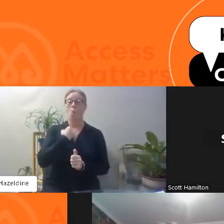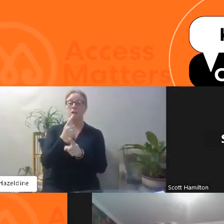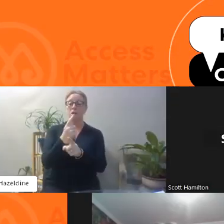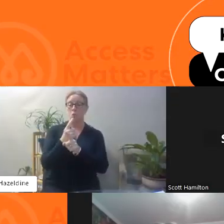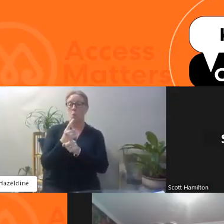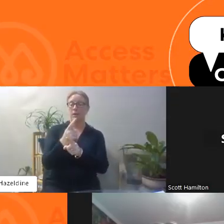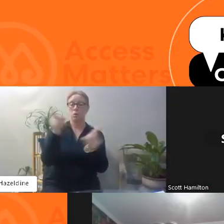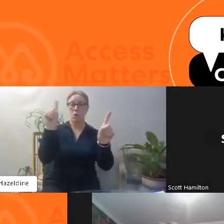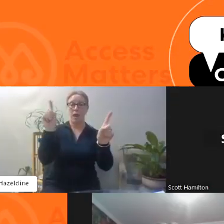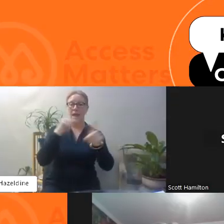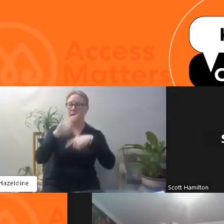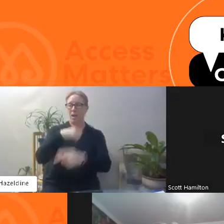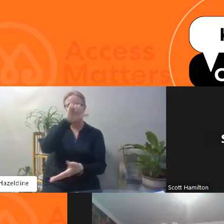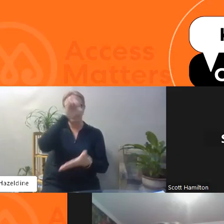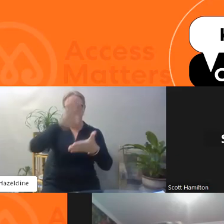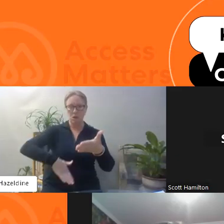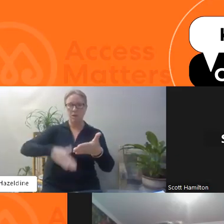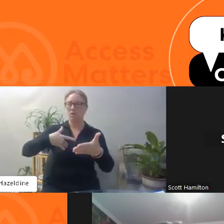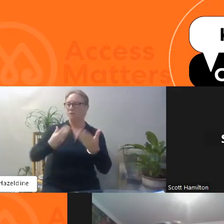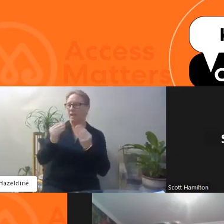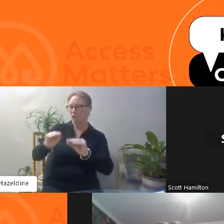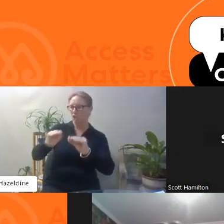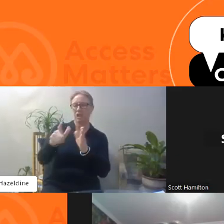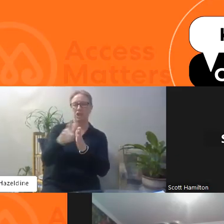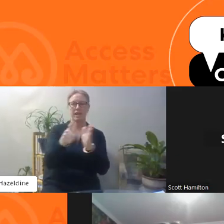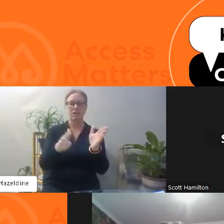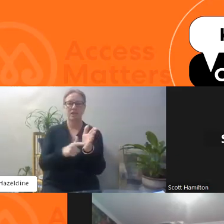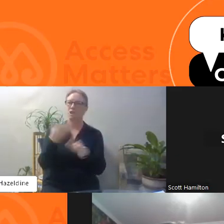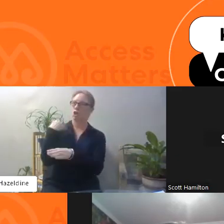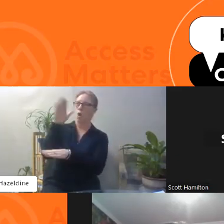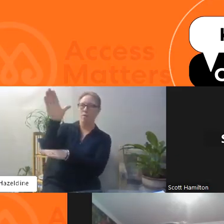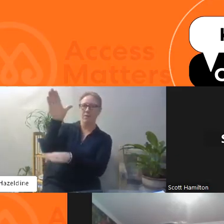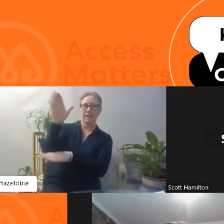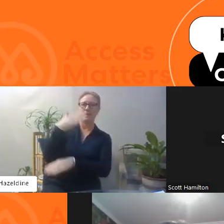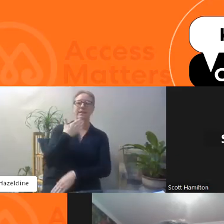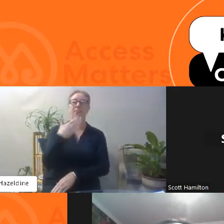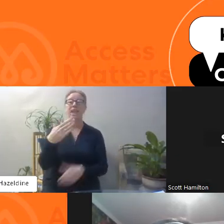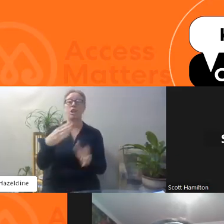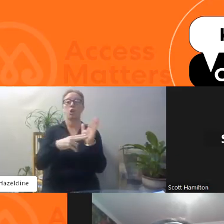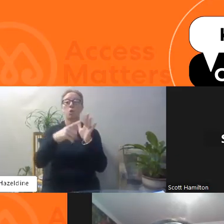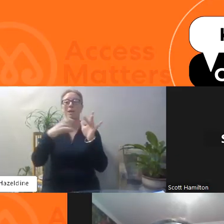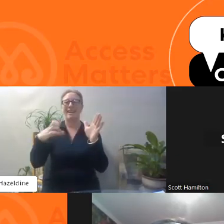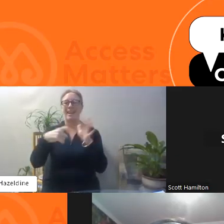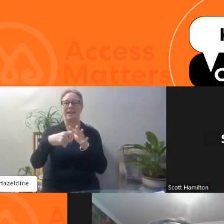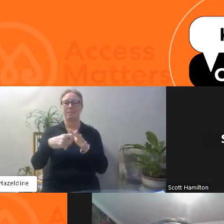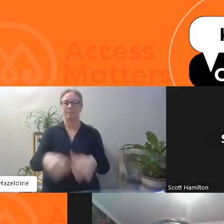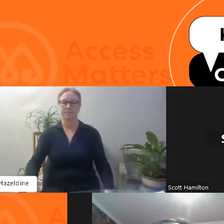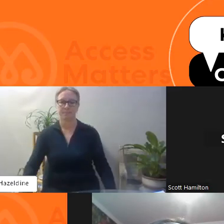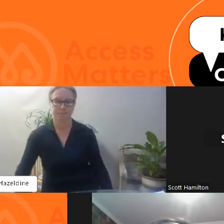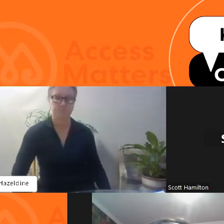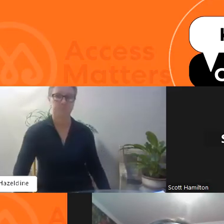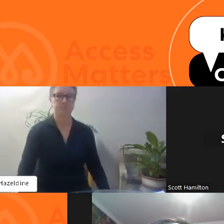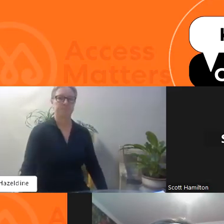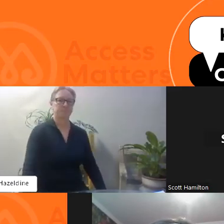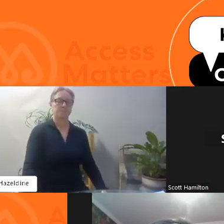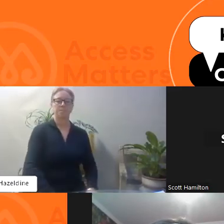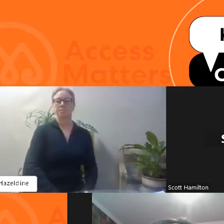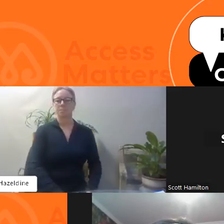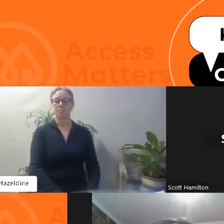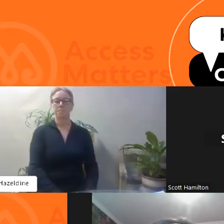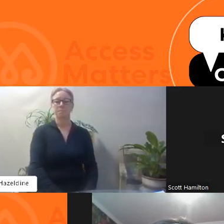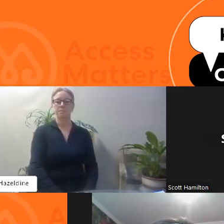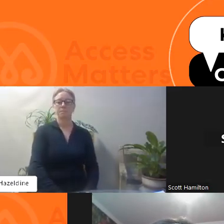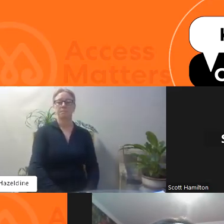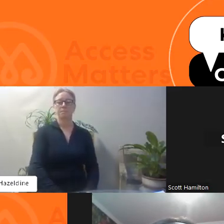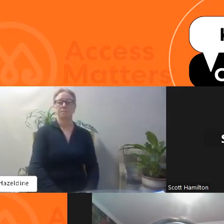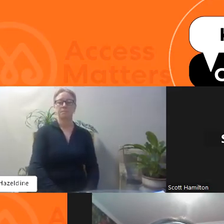his experience of education legislation overseas. Thank you Nick. Mute